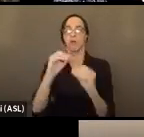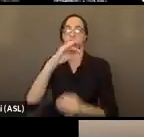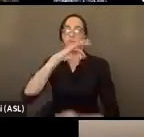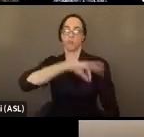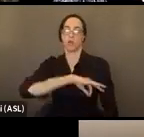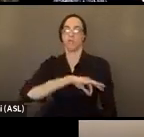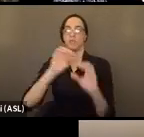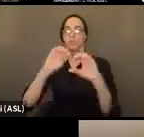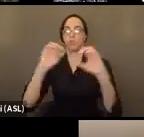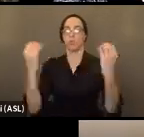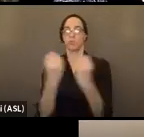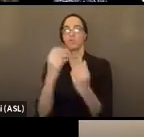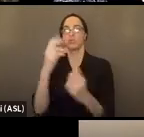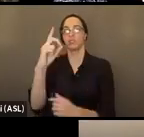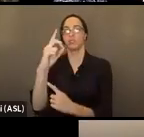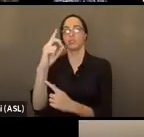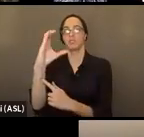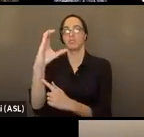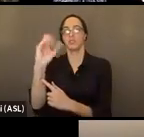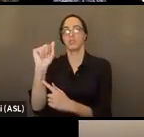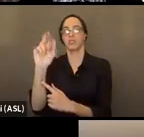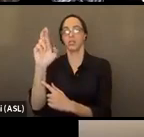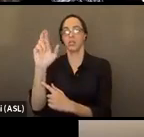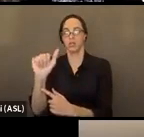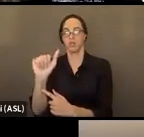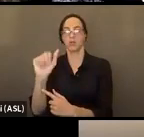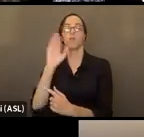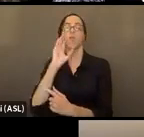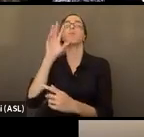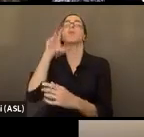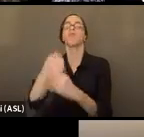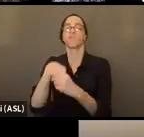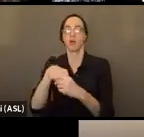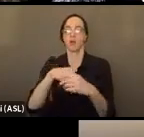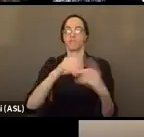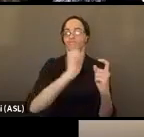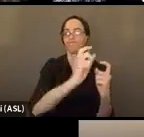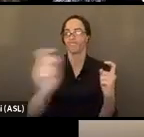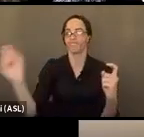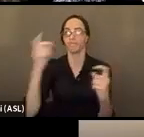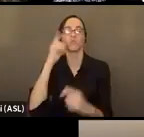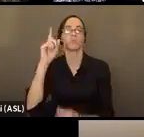distribution for the deaf so there's already been some of those connections made and so